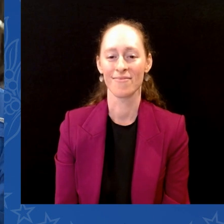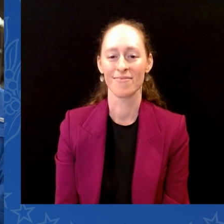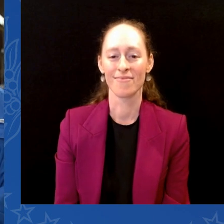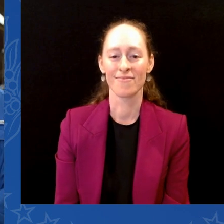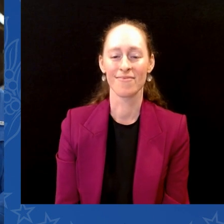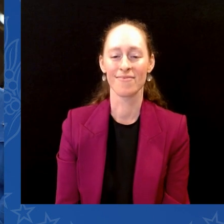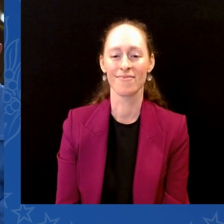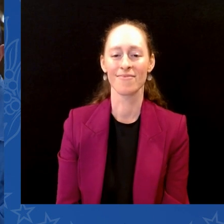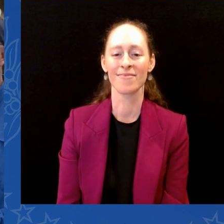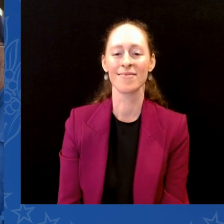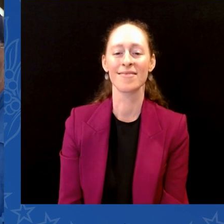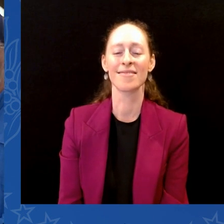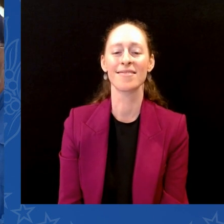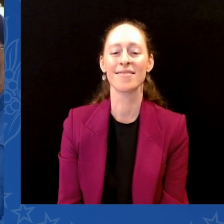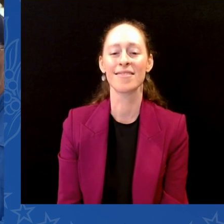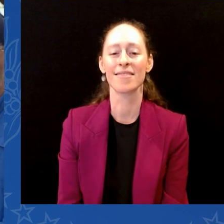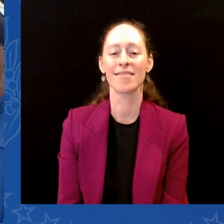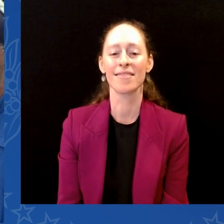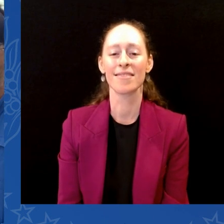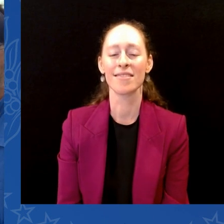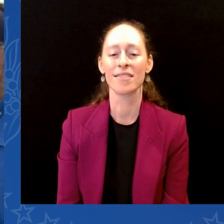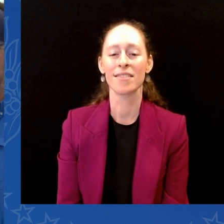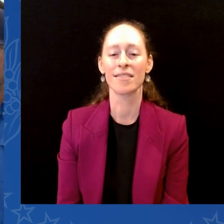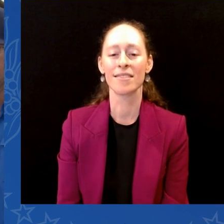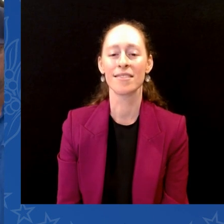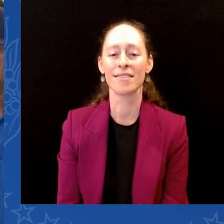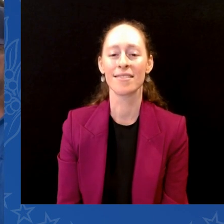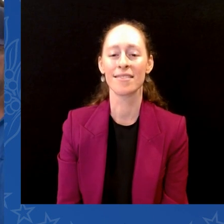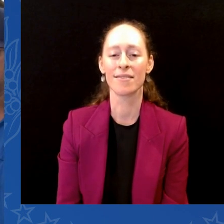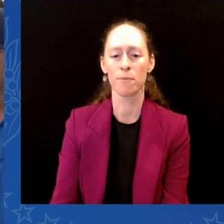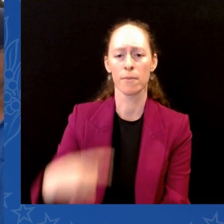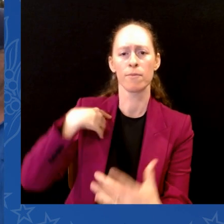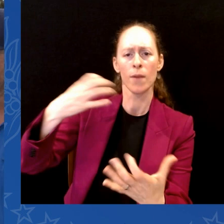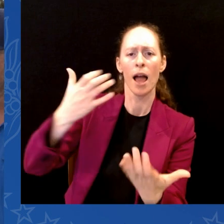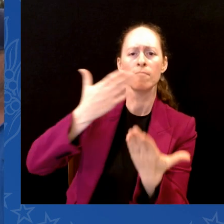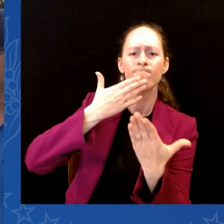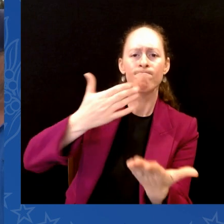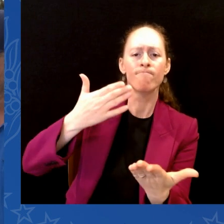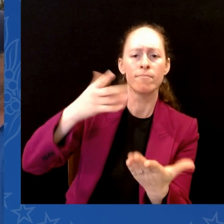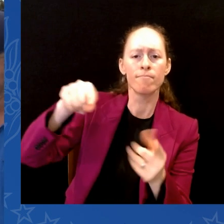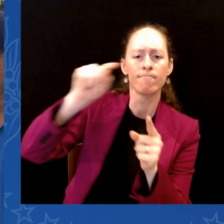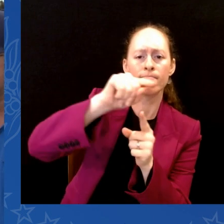Cecil took me on a little helicopter ride, and we went out on Sanibel Island and all across.